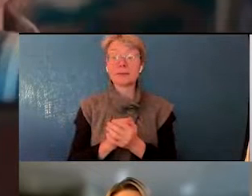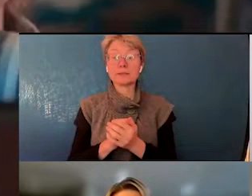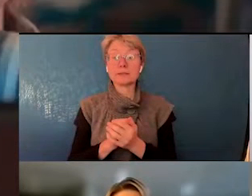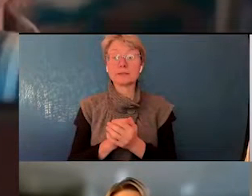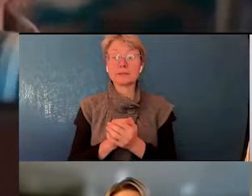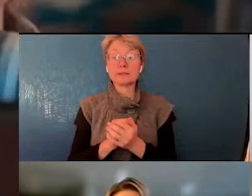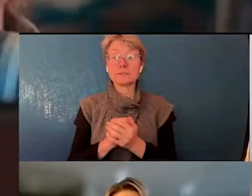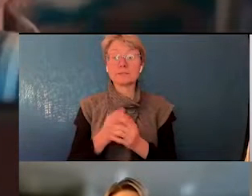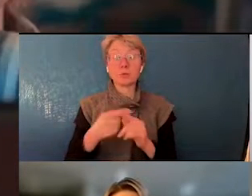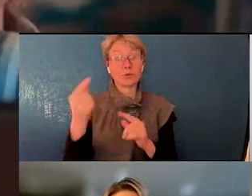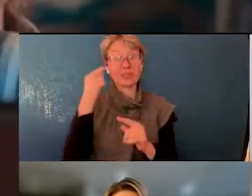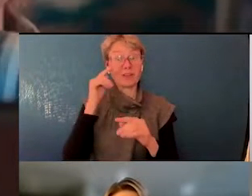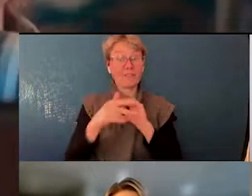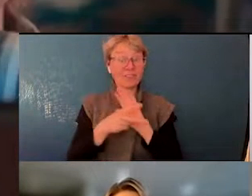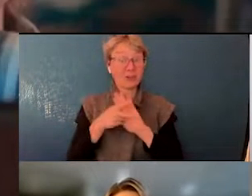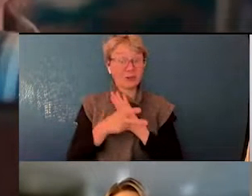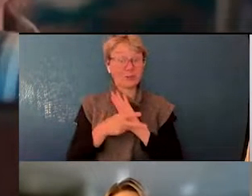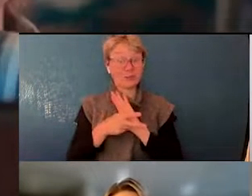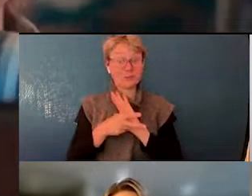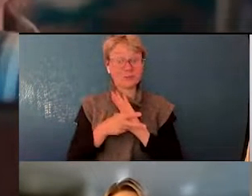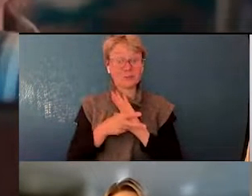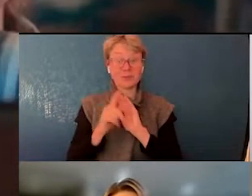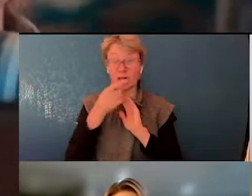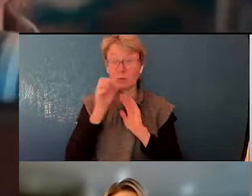your thoughts on the video so we'll start on thoughts on the video um we'll start with you